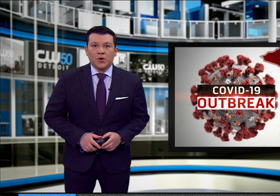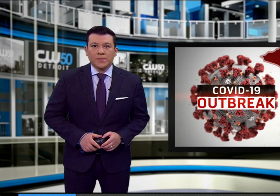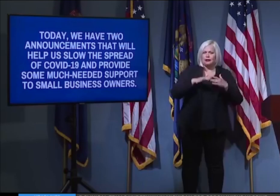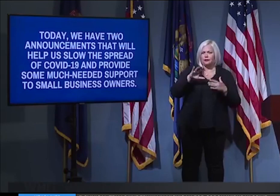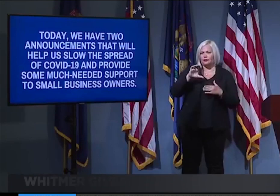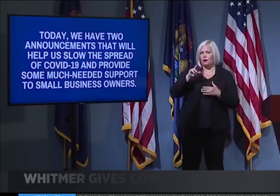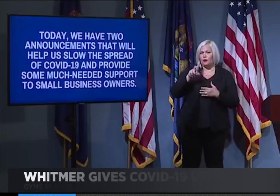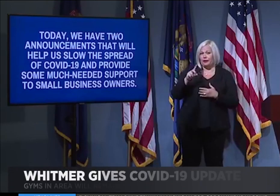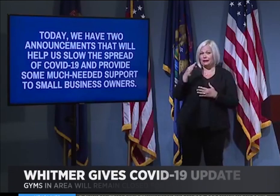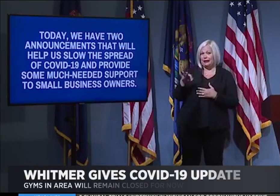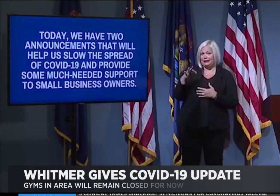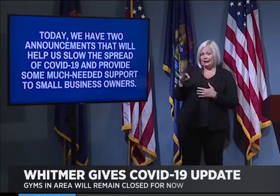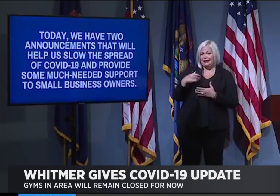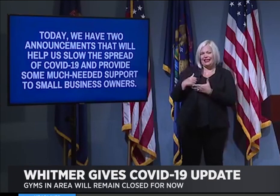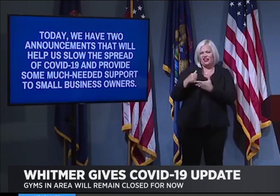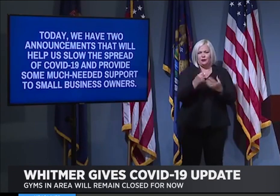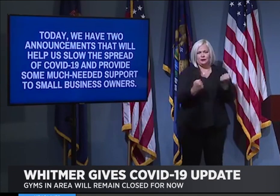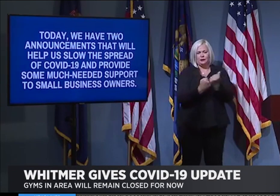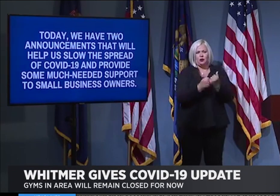NEVER TESTING GOING ON THROUGHOUT MICHIGAN WITH SOME